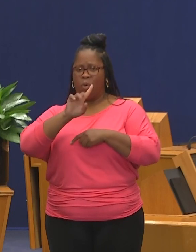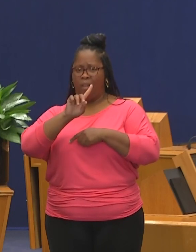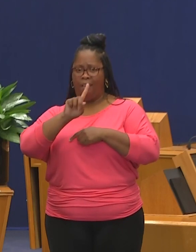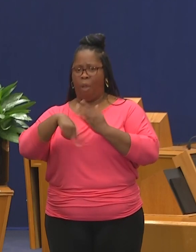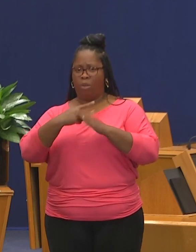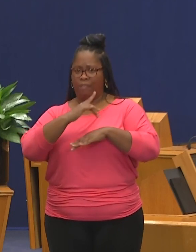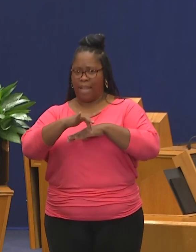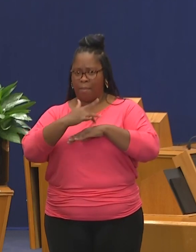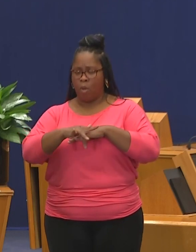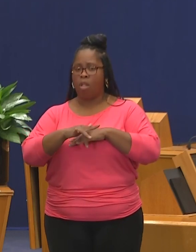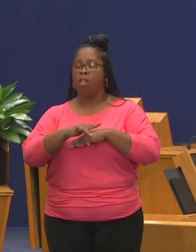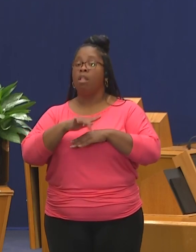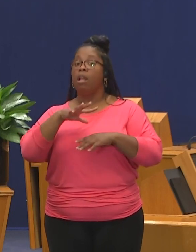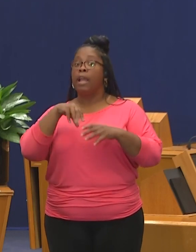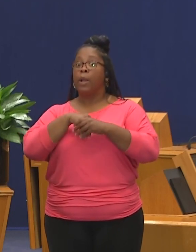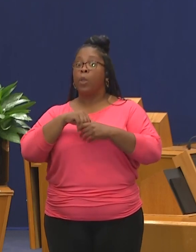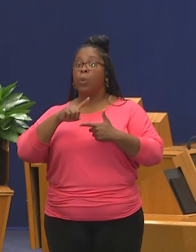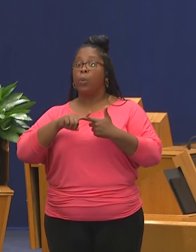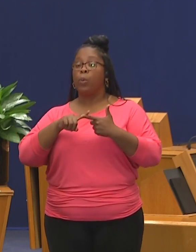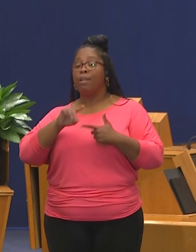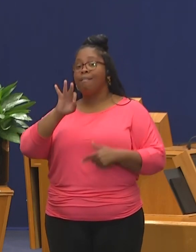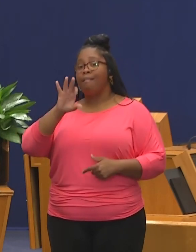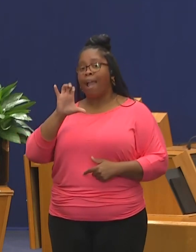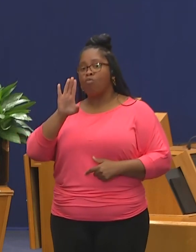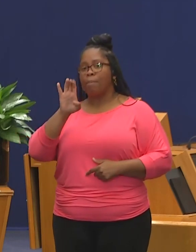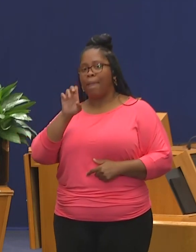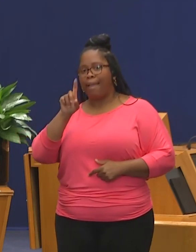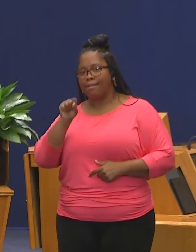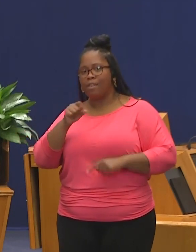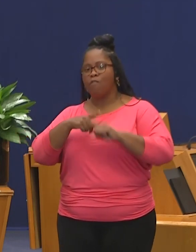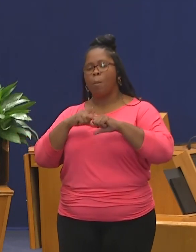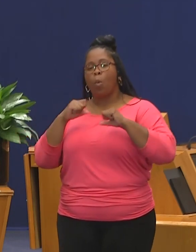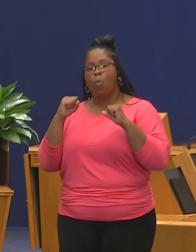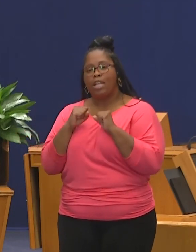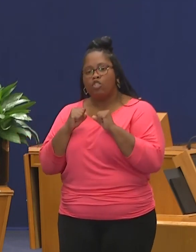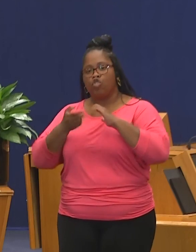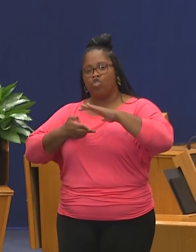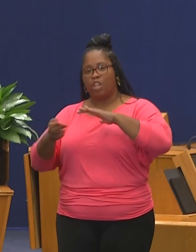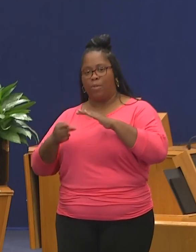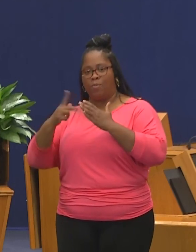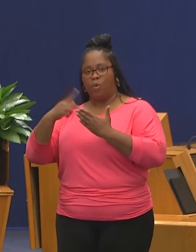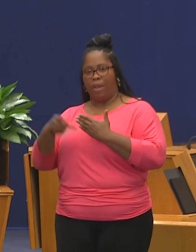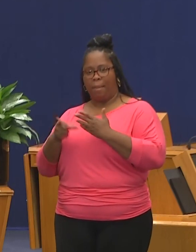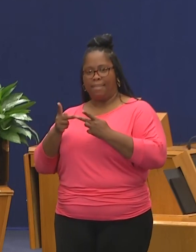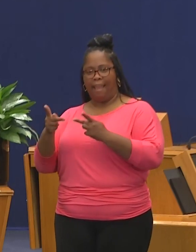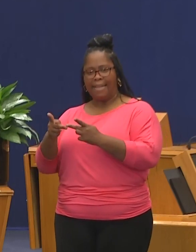BEDS, FOUR INDIVIDUALS THAT OPERATE 4 HOURS. ALSO ENCOMPASSED IN THIS IS 900